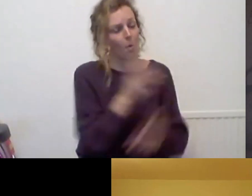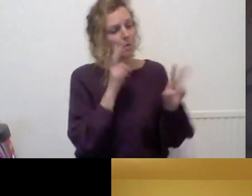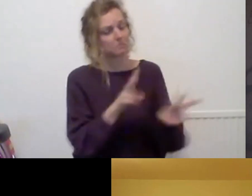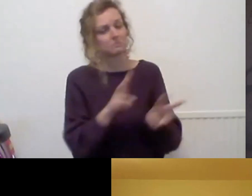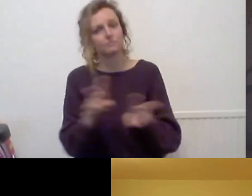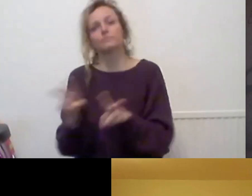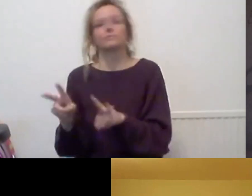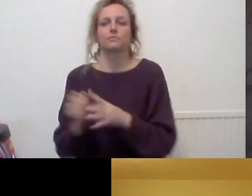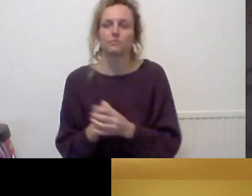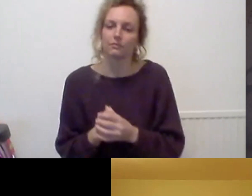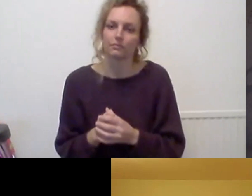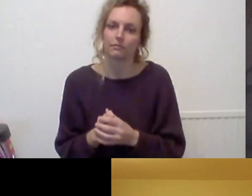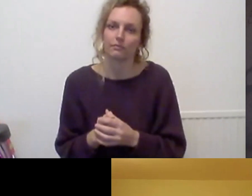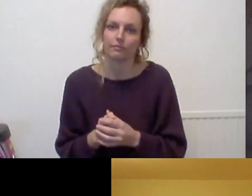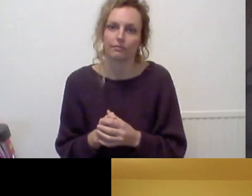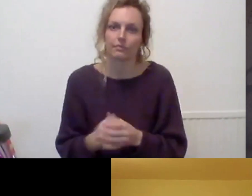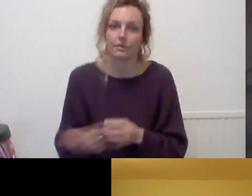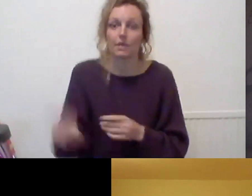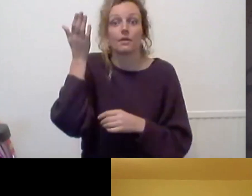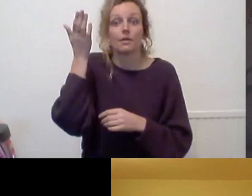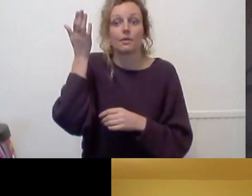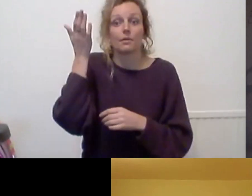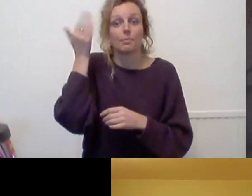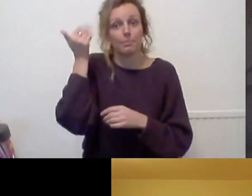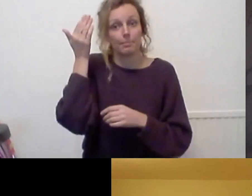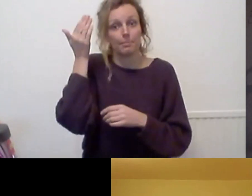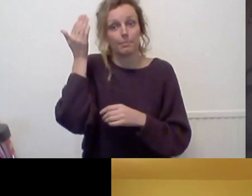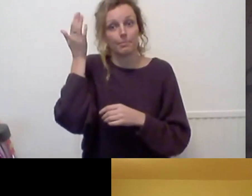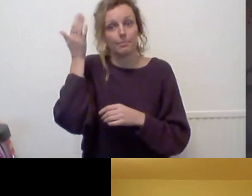The responses were very similar between the two age groups, which is very reassuring.